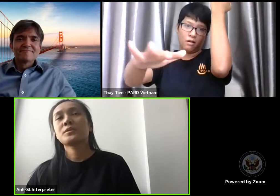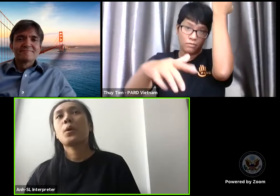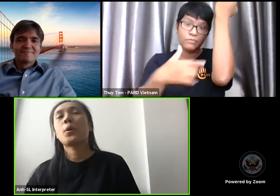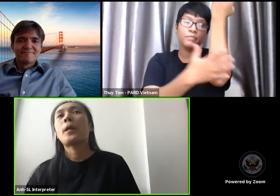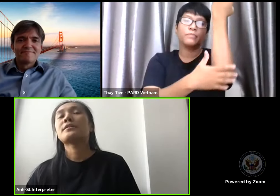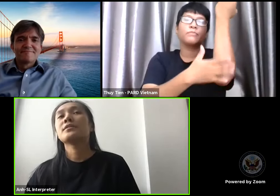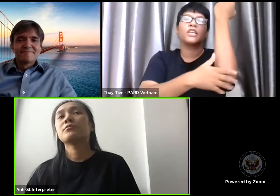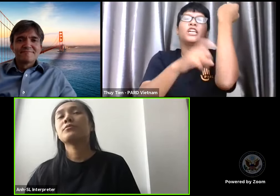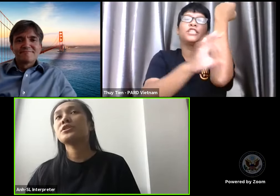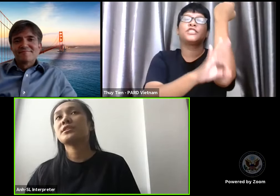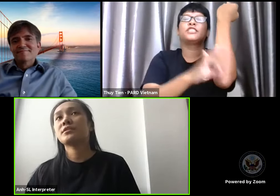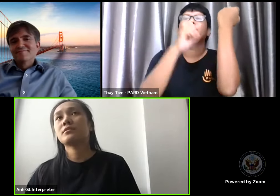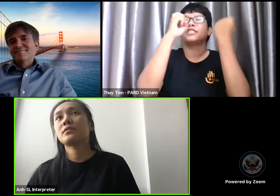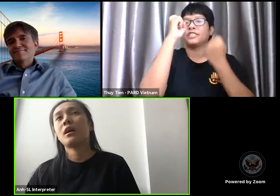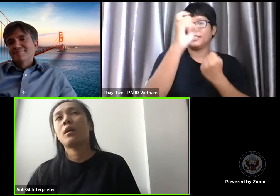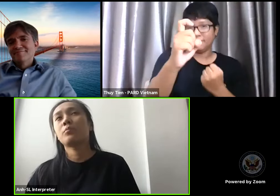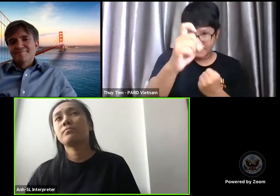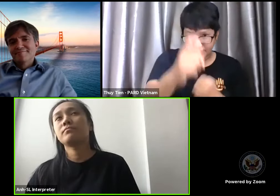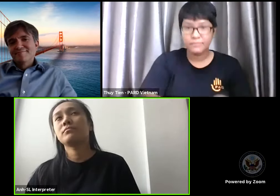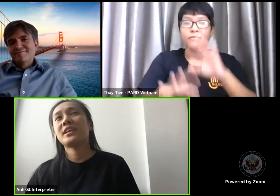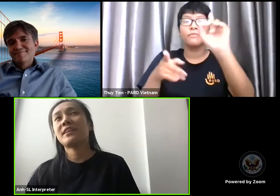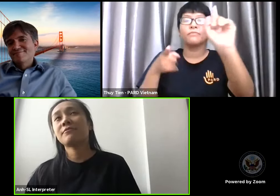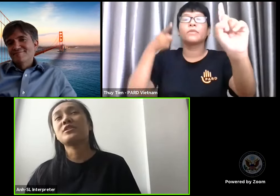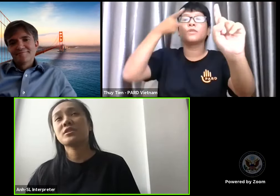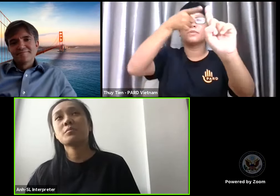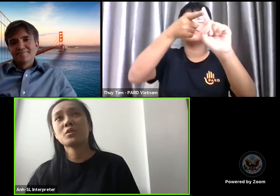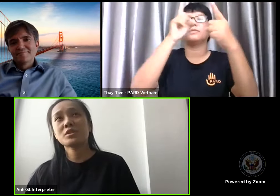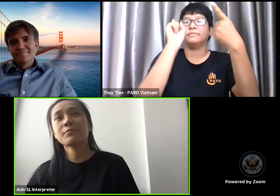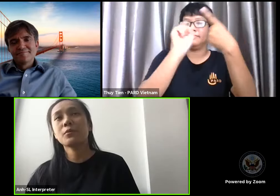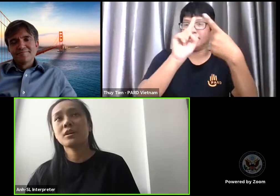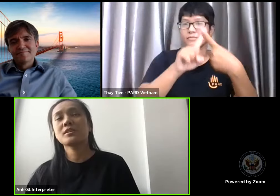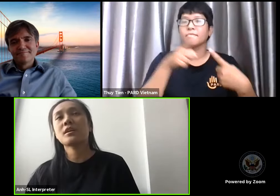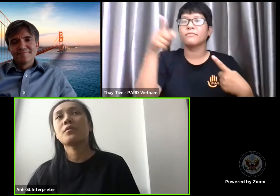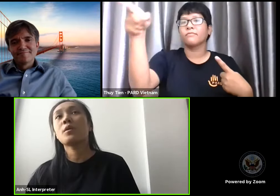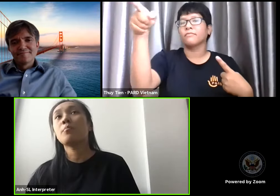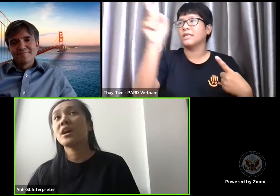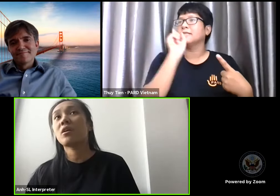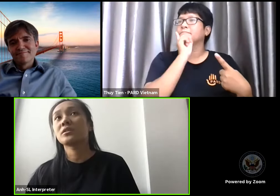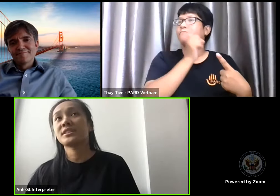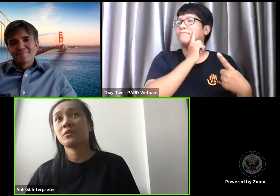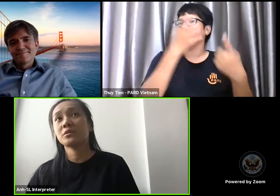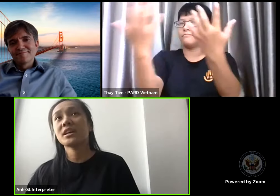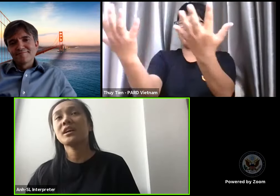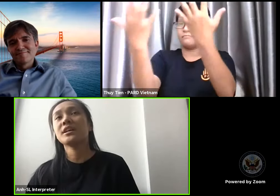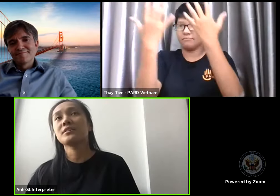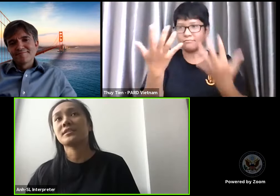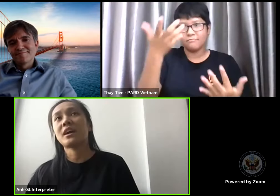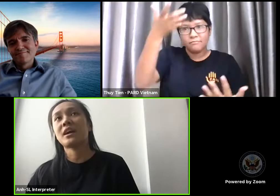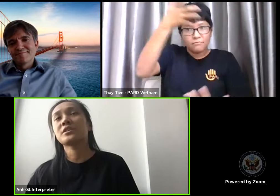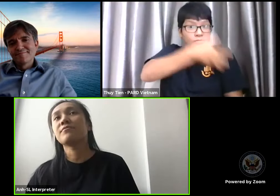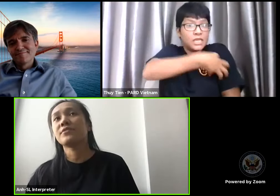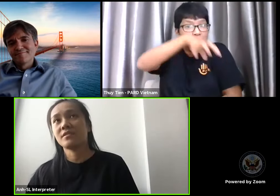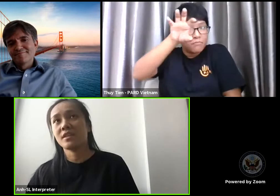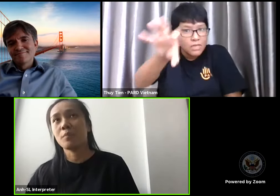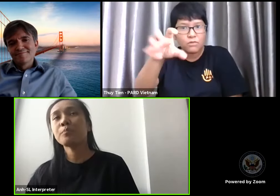So the Future Deaf Teachers project focus on the Mekong Delta in the Southern Vietnam,